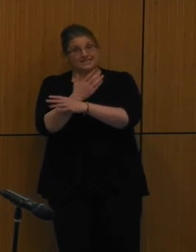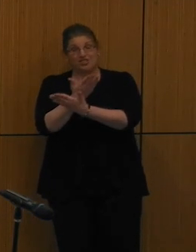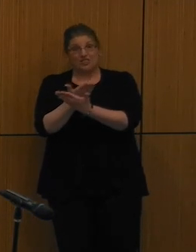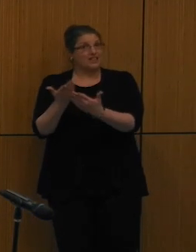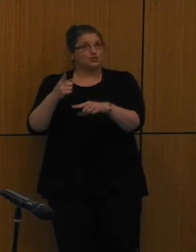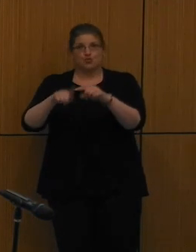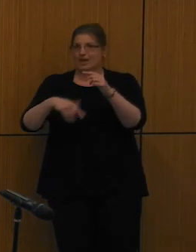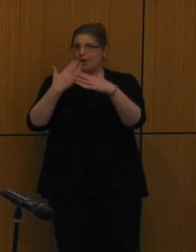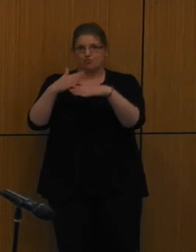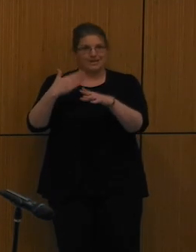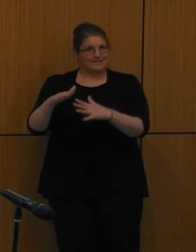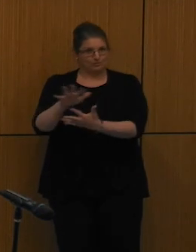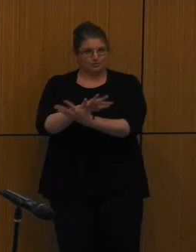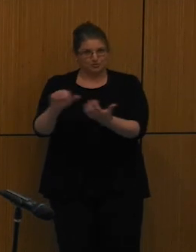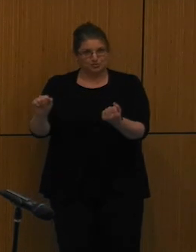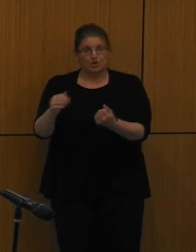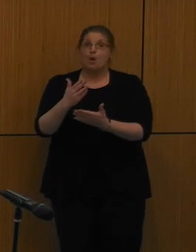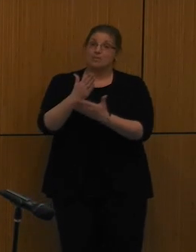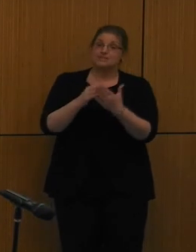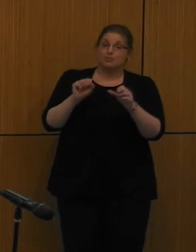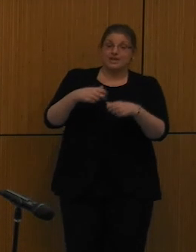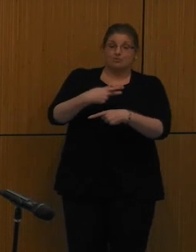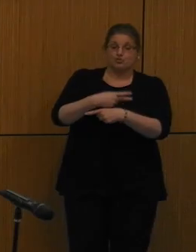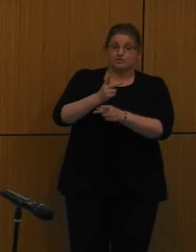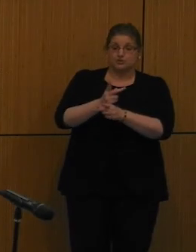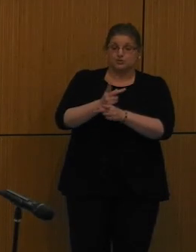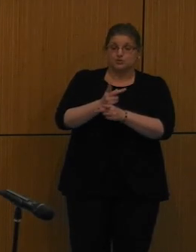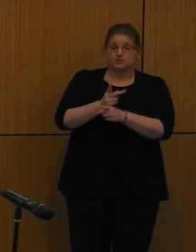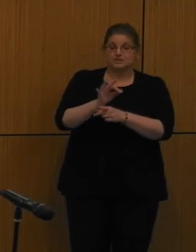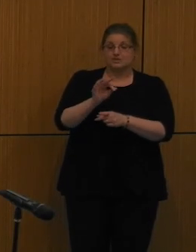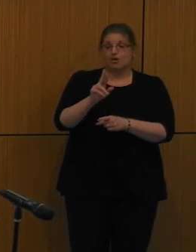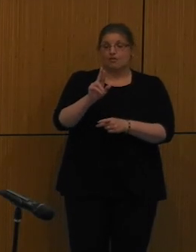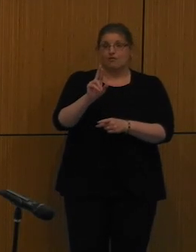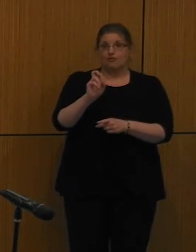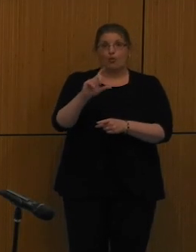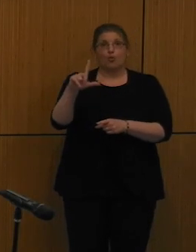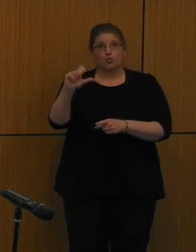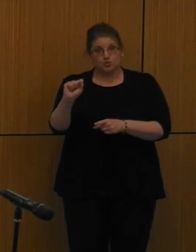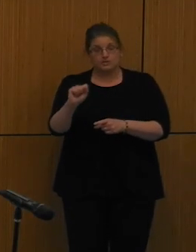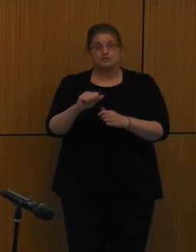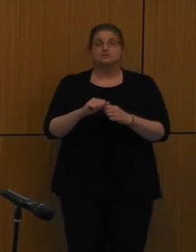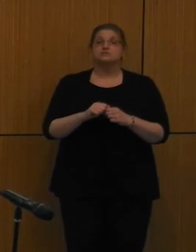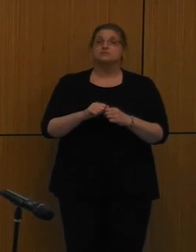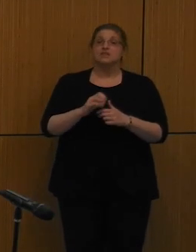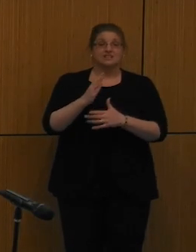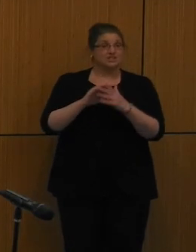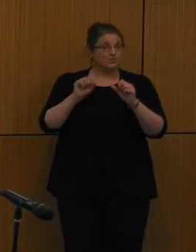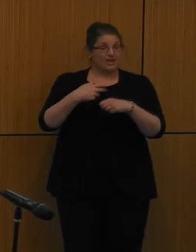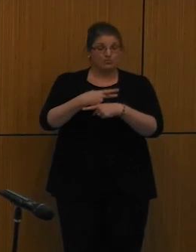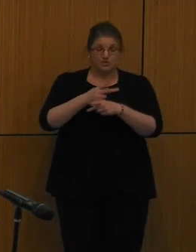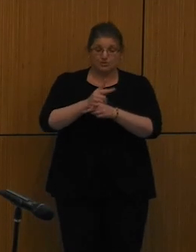But there's also organisms that can produce biofuels like bioethanol. There's organisms that can produce bioplastics in there.